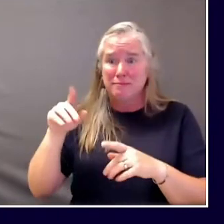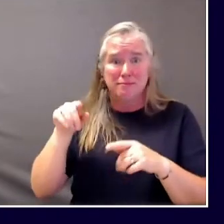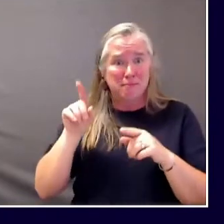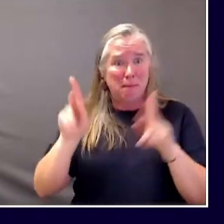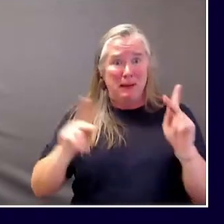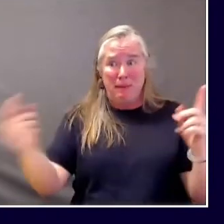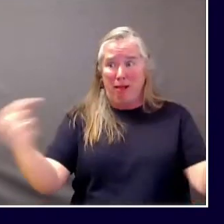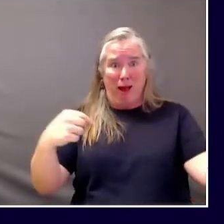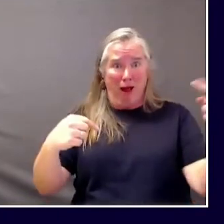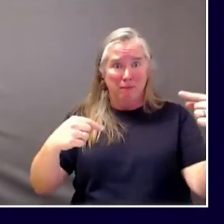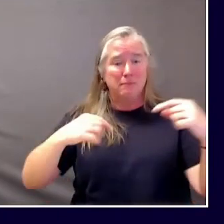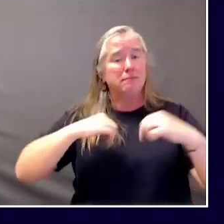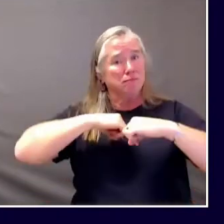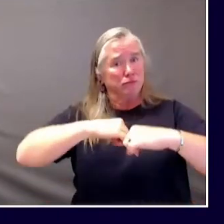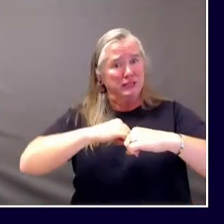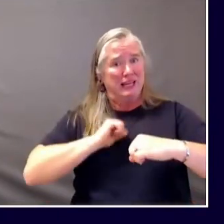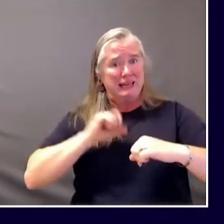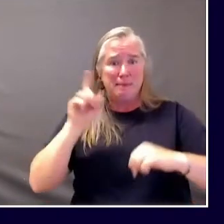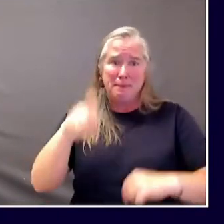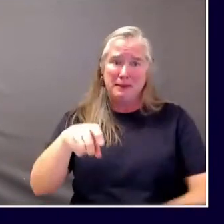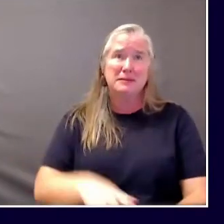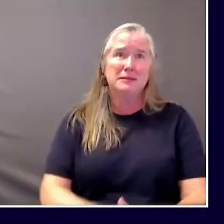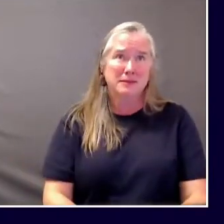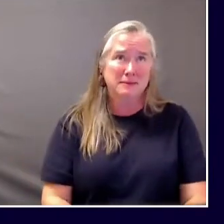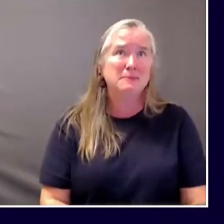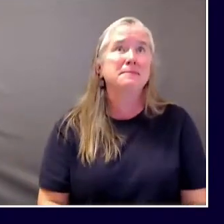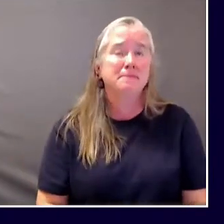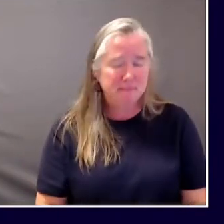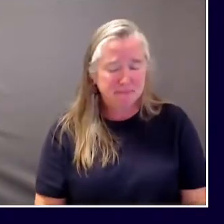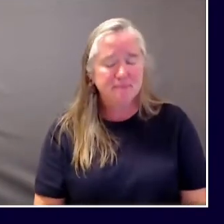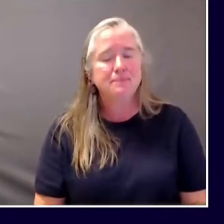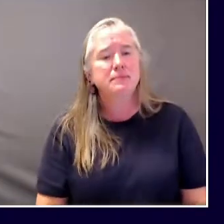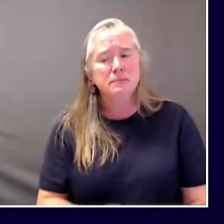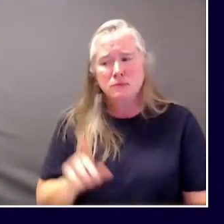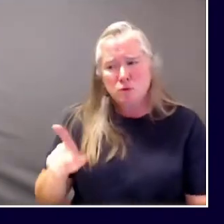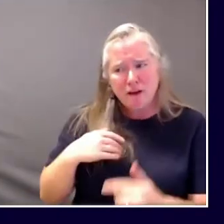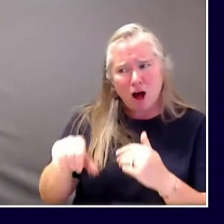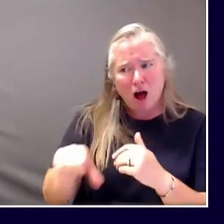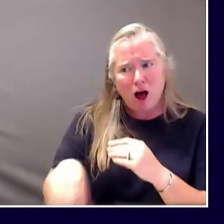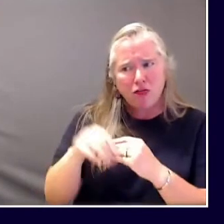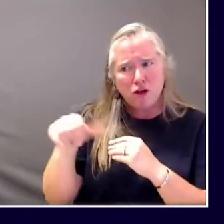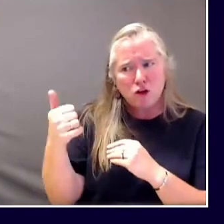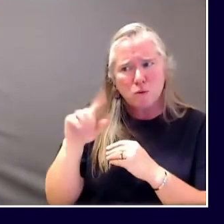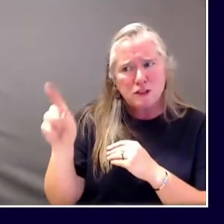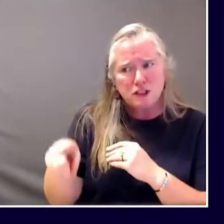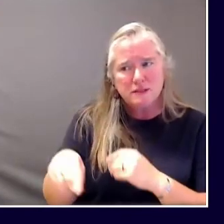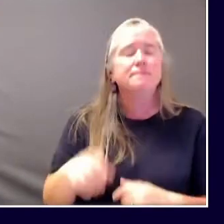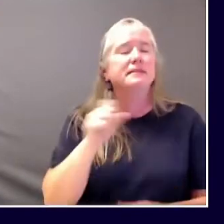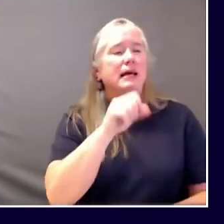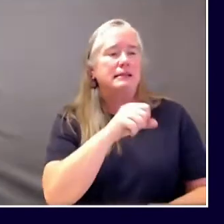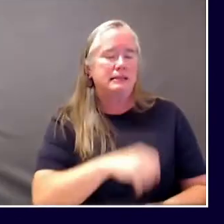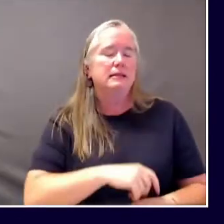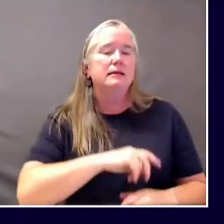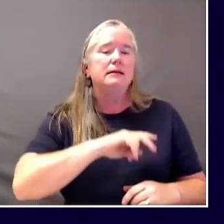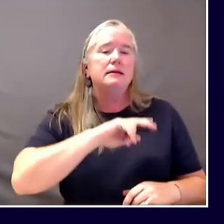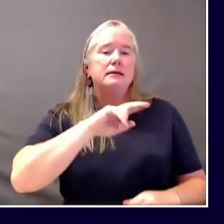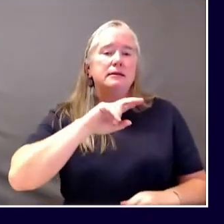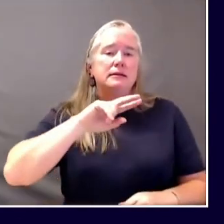okay yes thank you for that my second question is just the